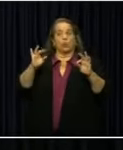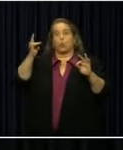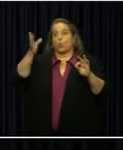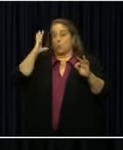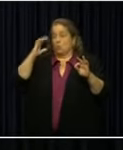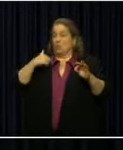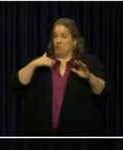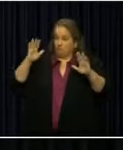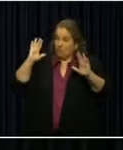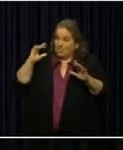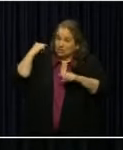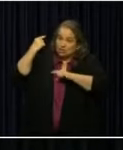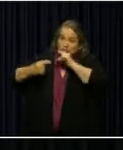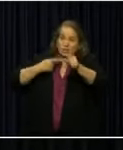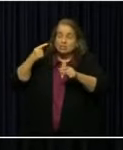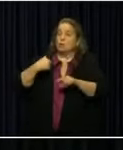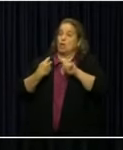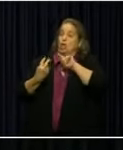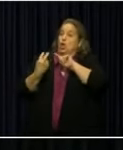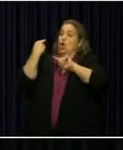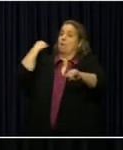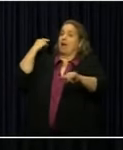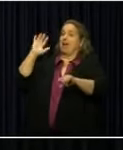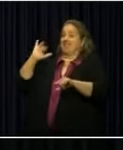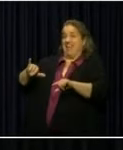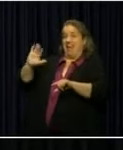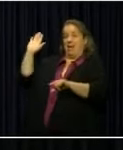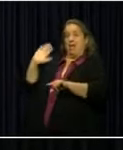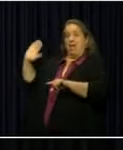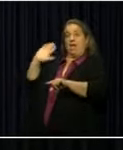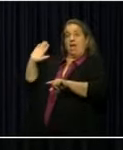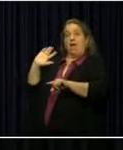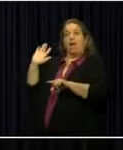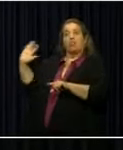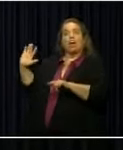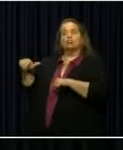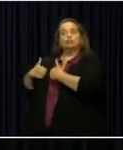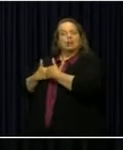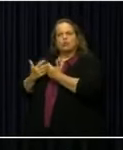THAT WE WOULD TYPICALLY WANT TO GET TOGETHER AND DO, BUT EVERY